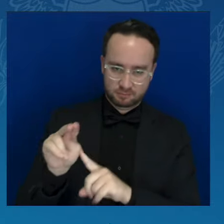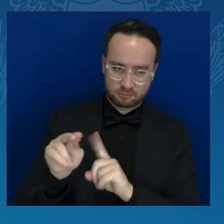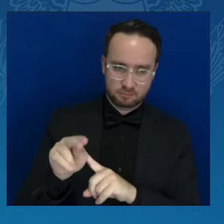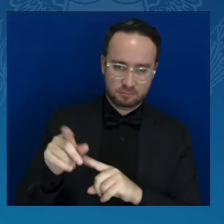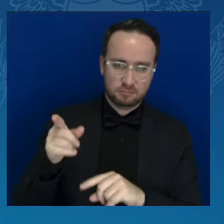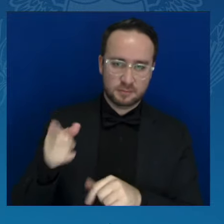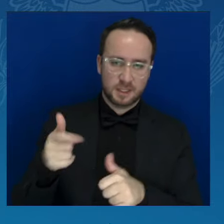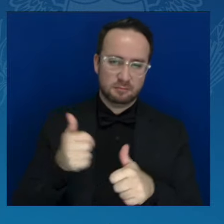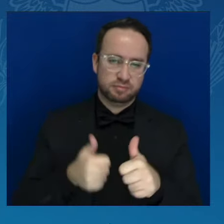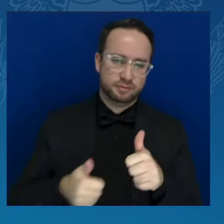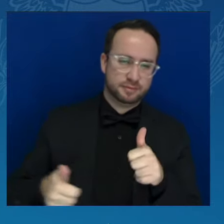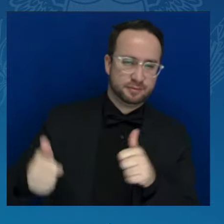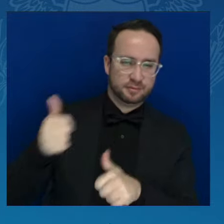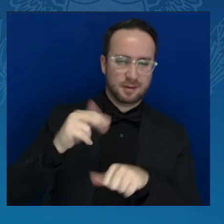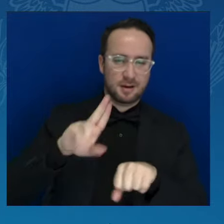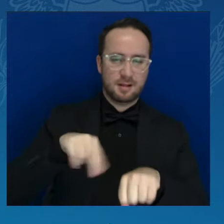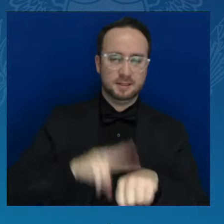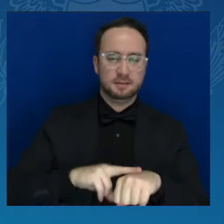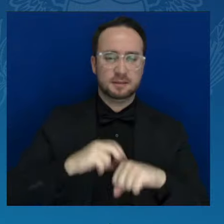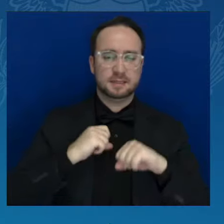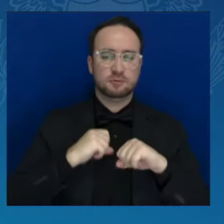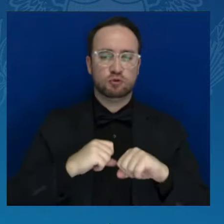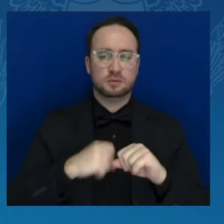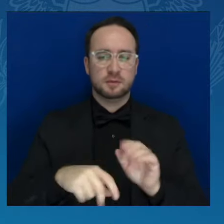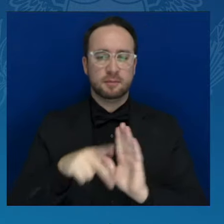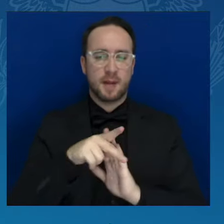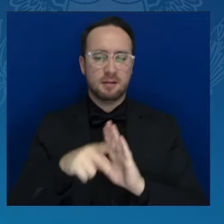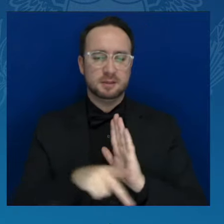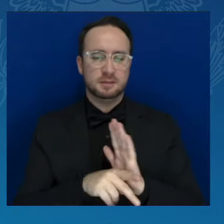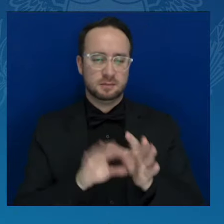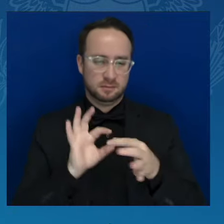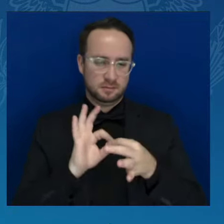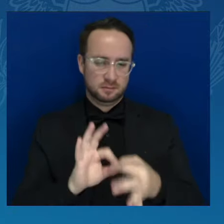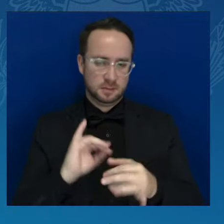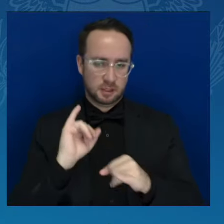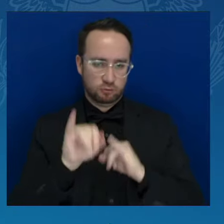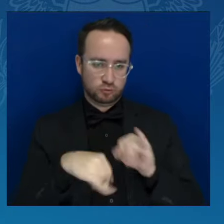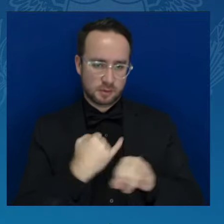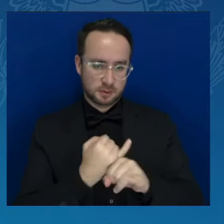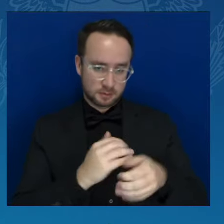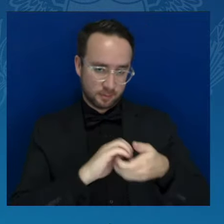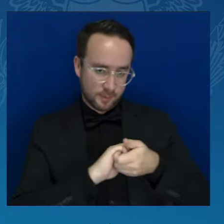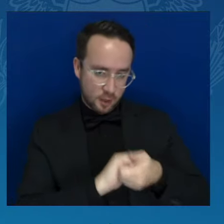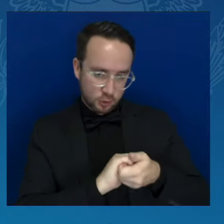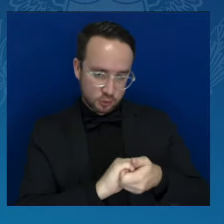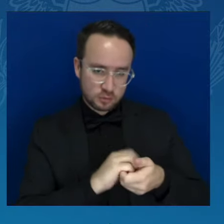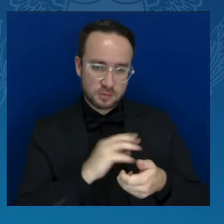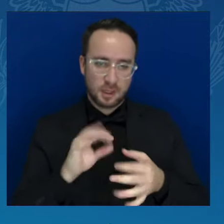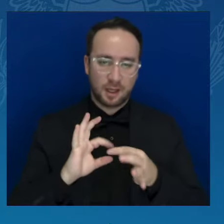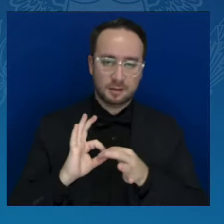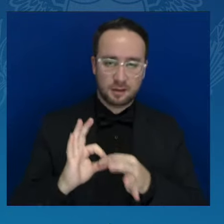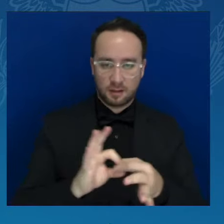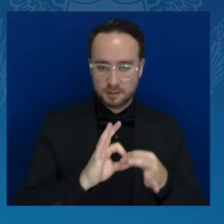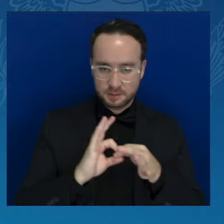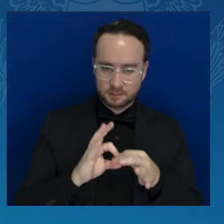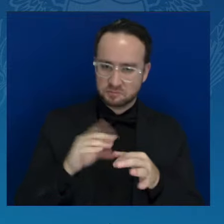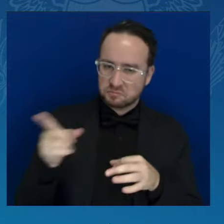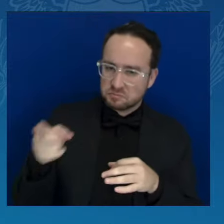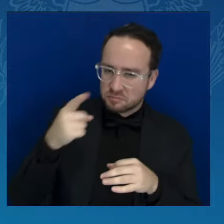on international partnerships and alliances, and I'd ask you to brief the council on those efforts. Jake Sullivan: Thank you, Phil.